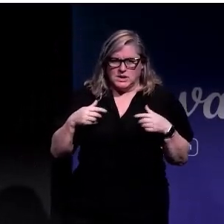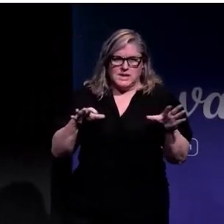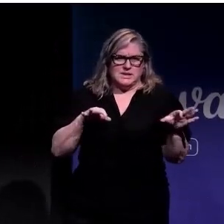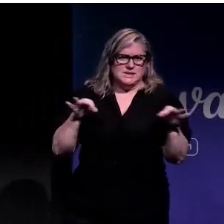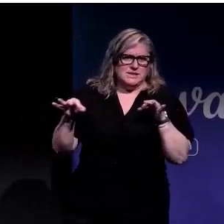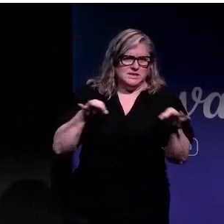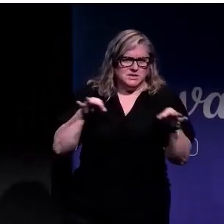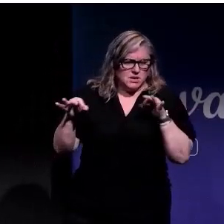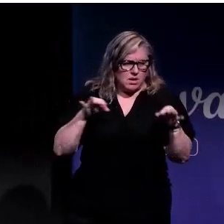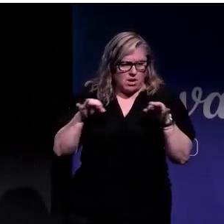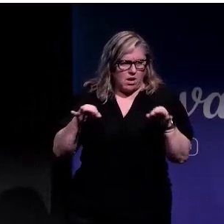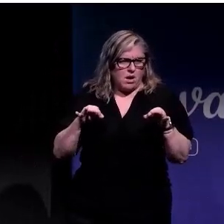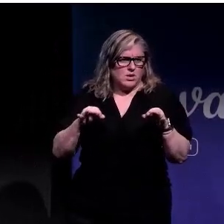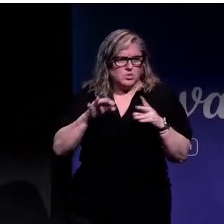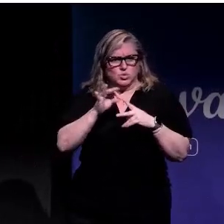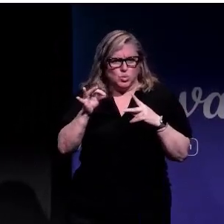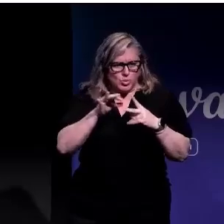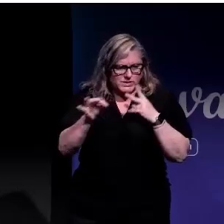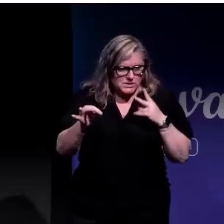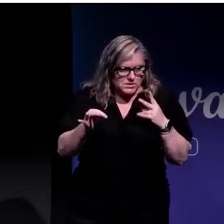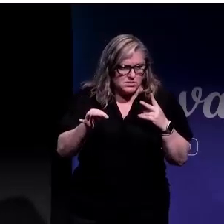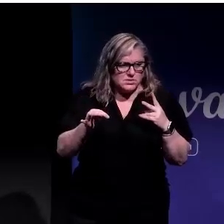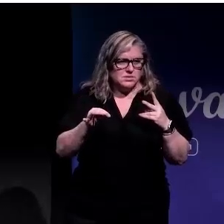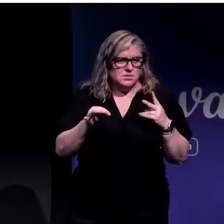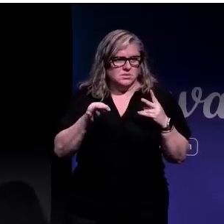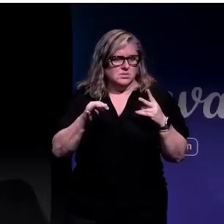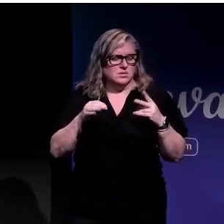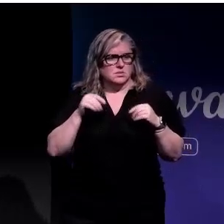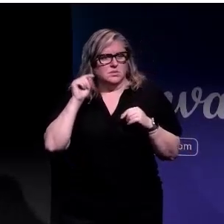the copy choices we're making to try and mitigate some of these areas.